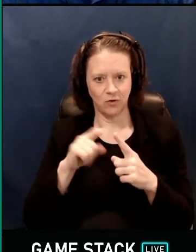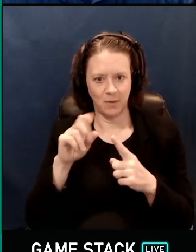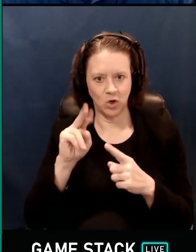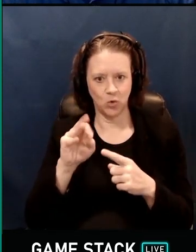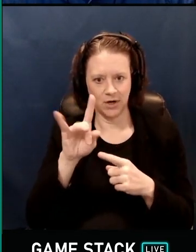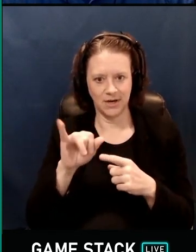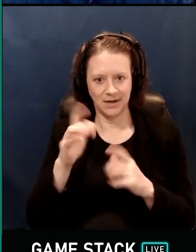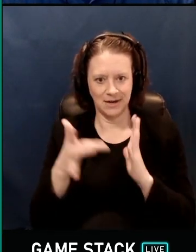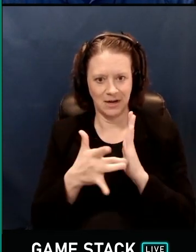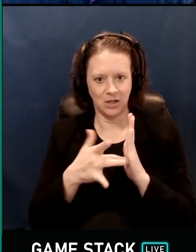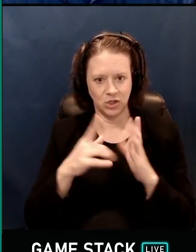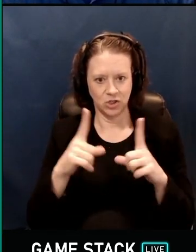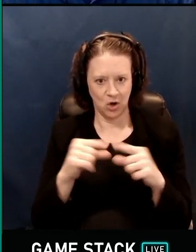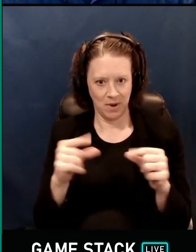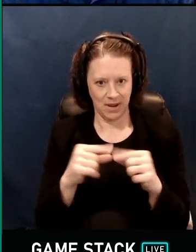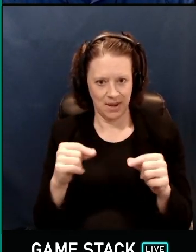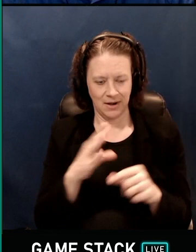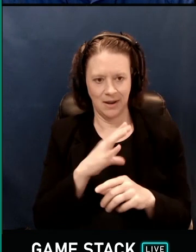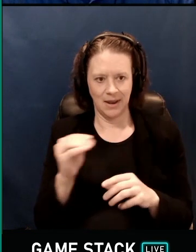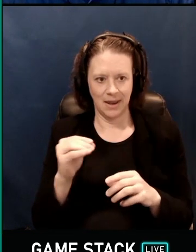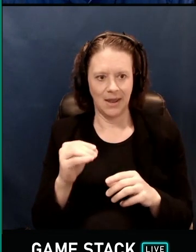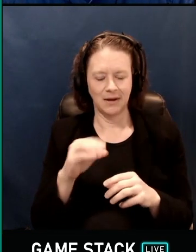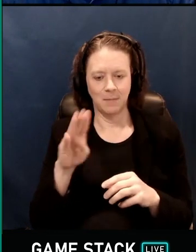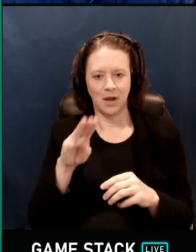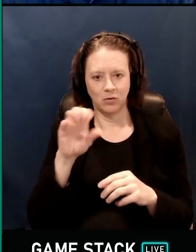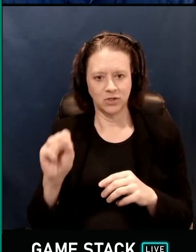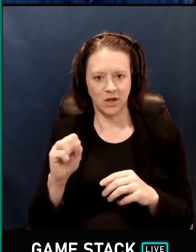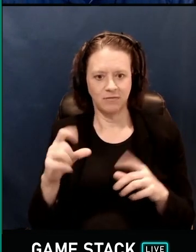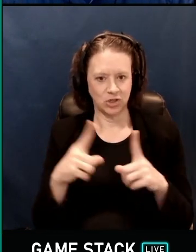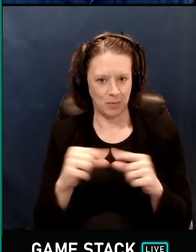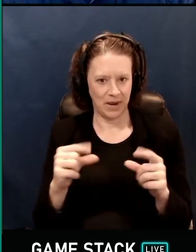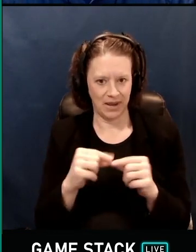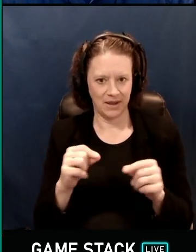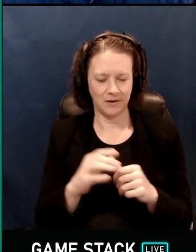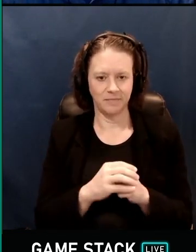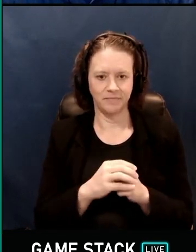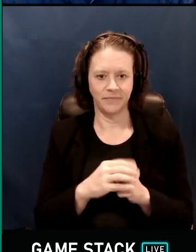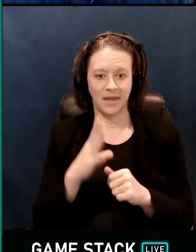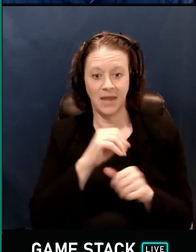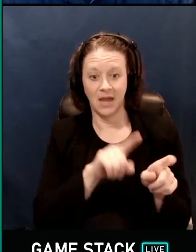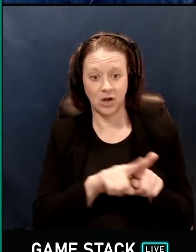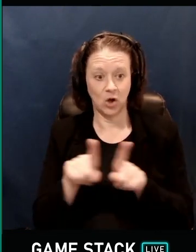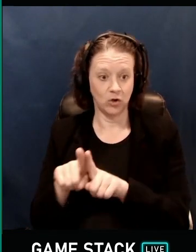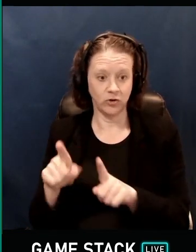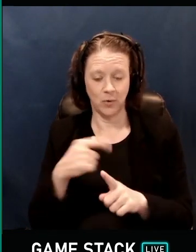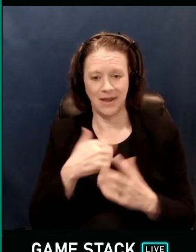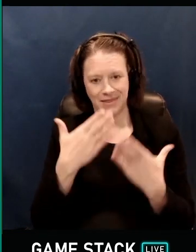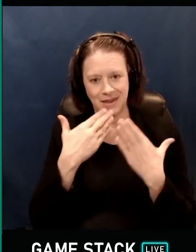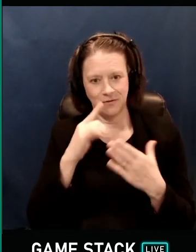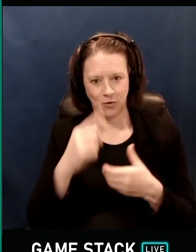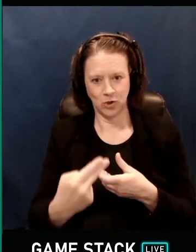Japan, and Microsoft Japan. And I also thank you for joining this session.